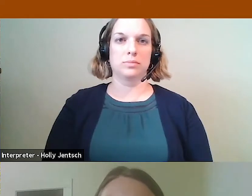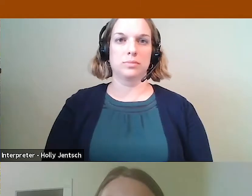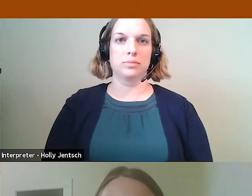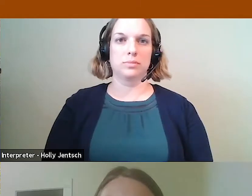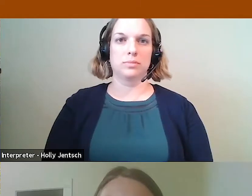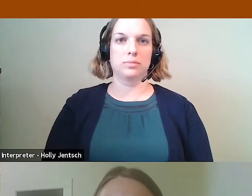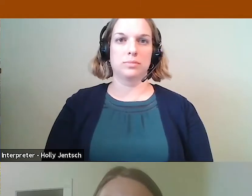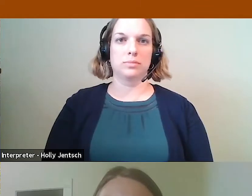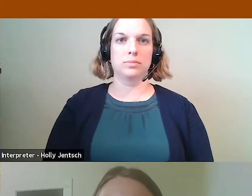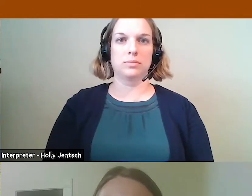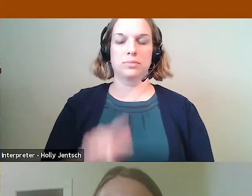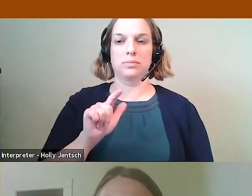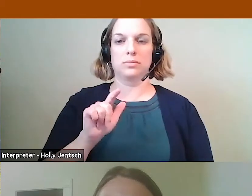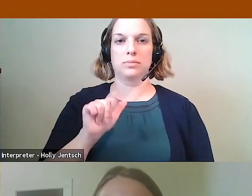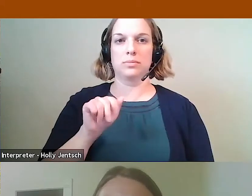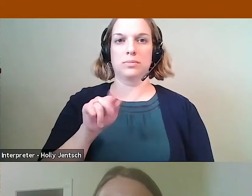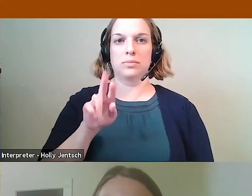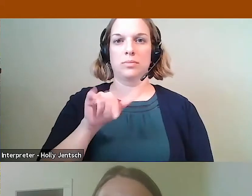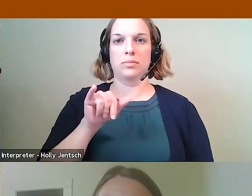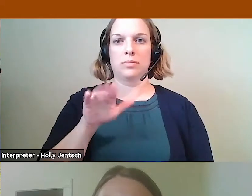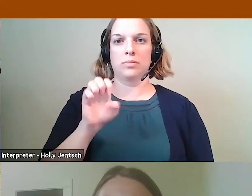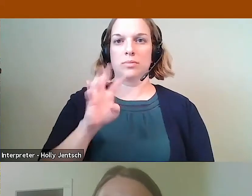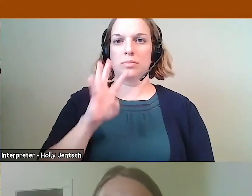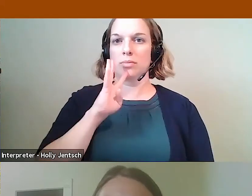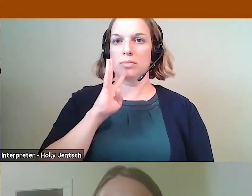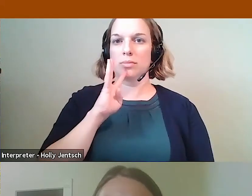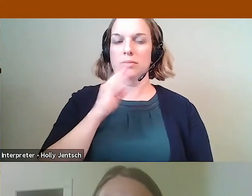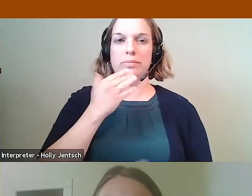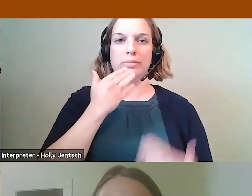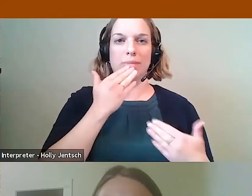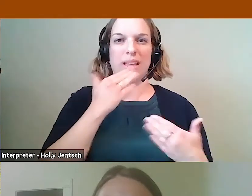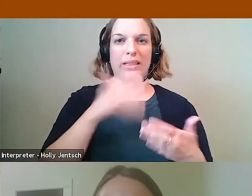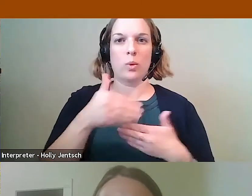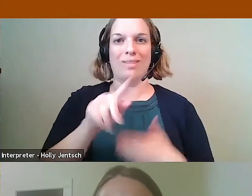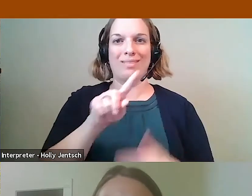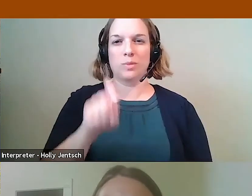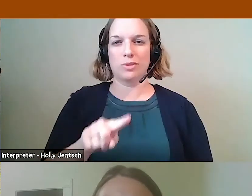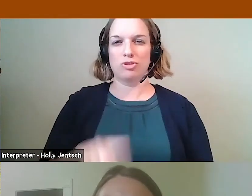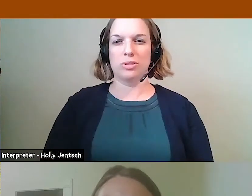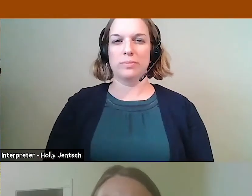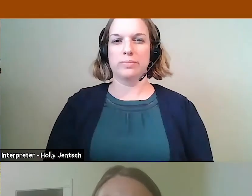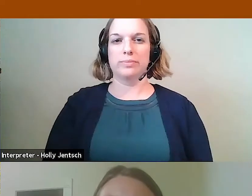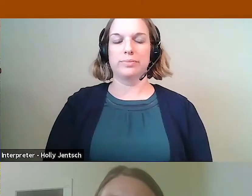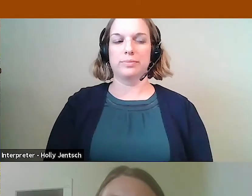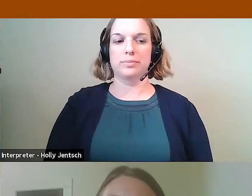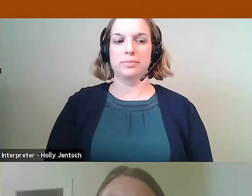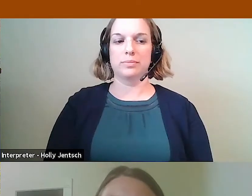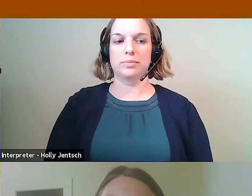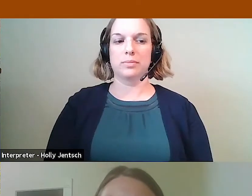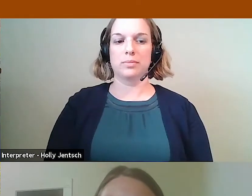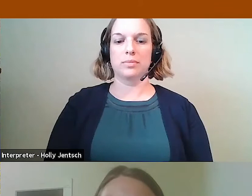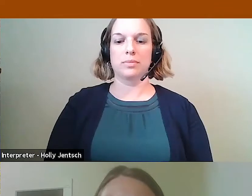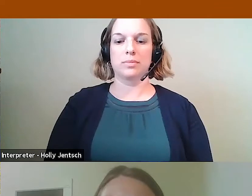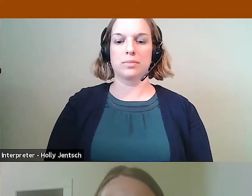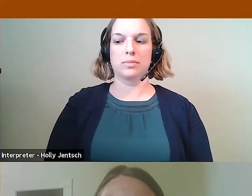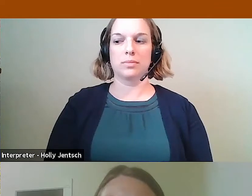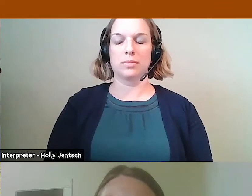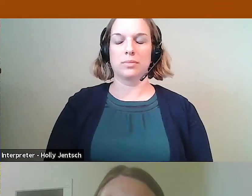OK, thank you. Next question: How is the PI really supposed to know